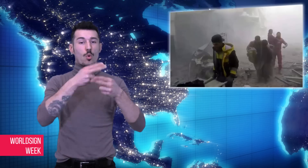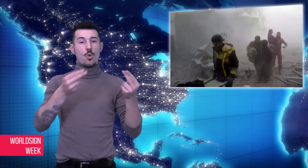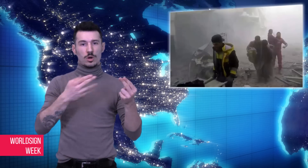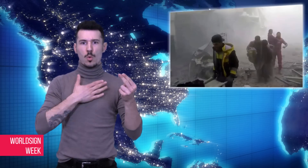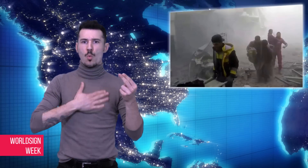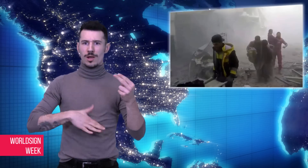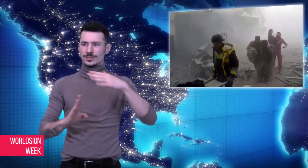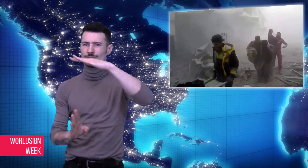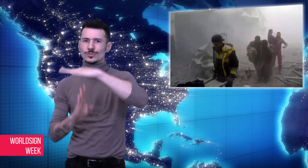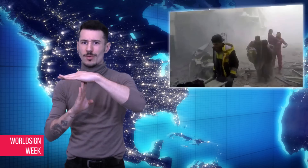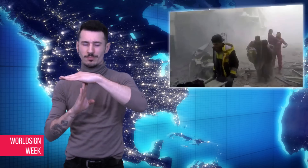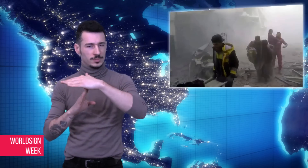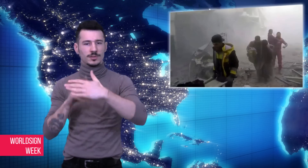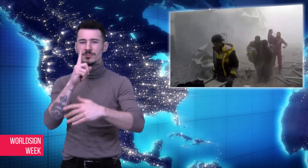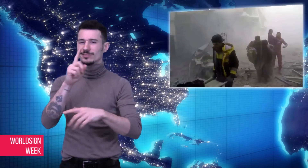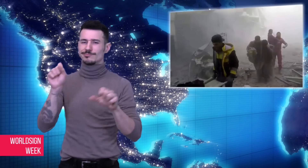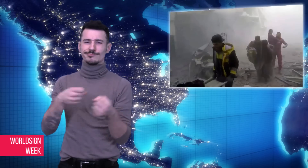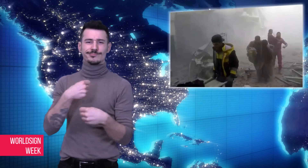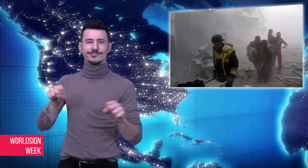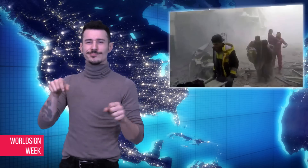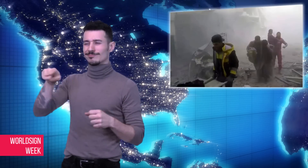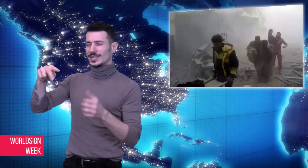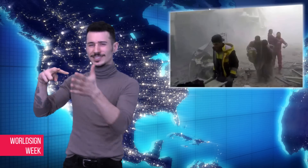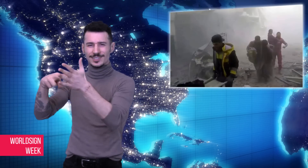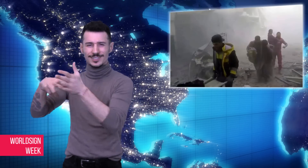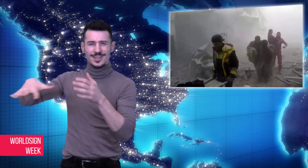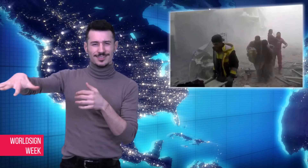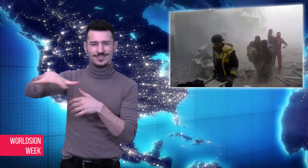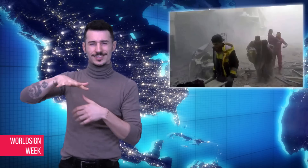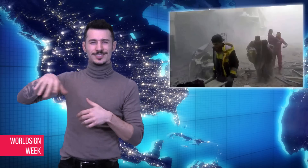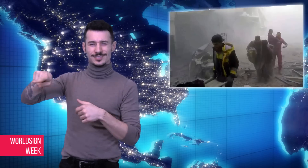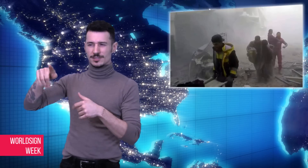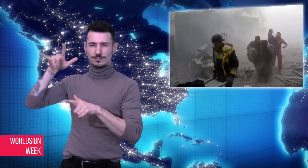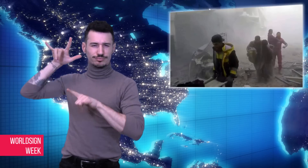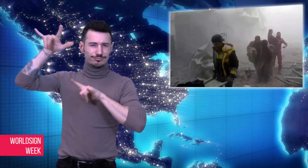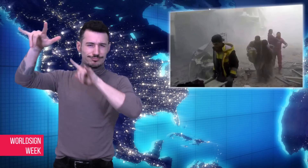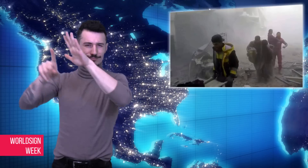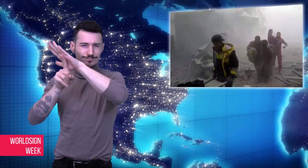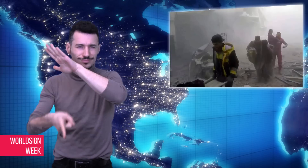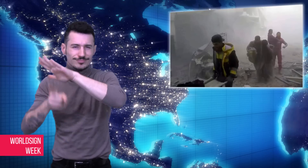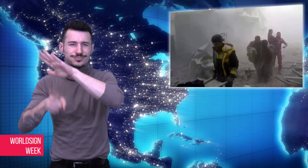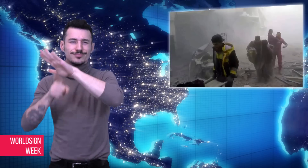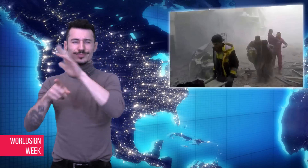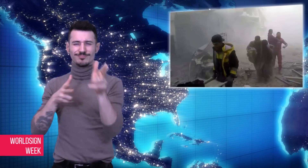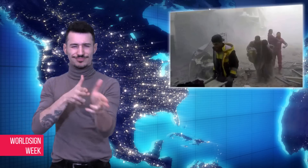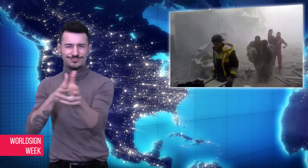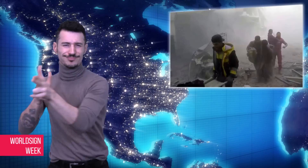However, airstrikes and gunbattle